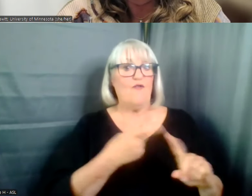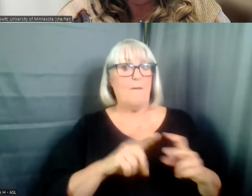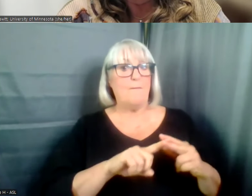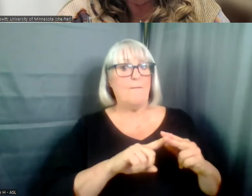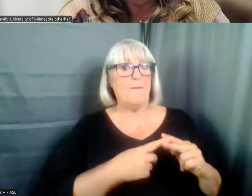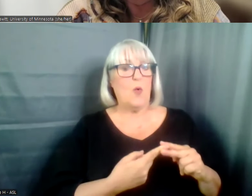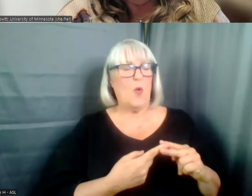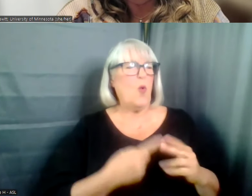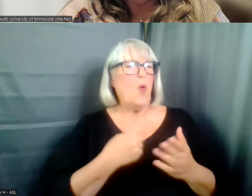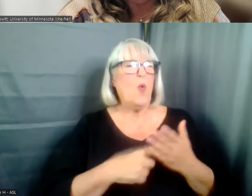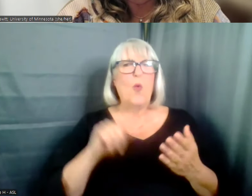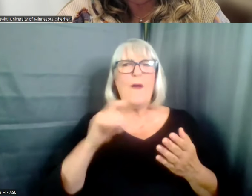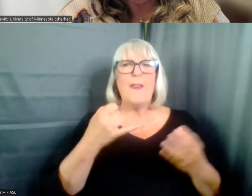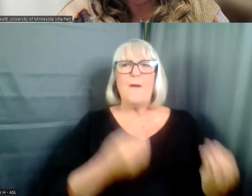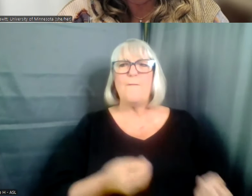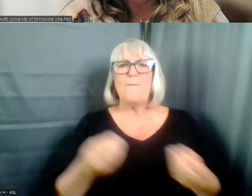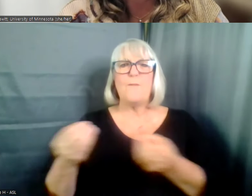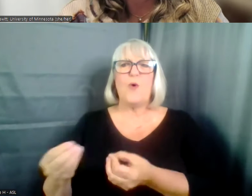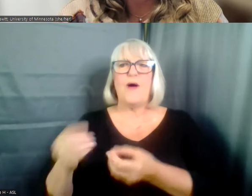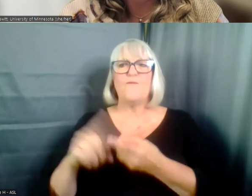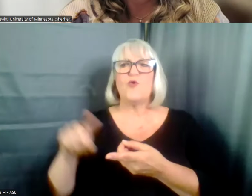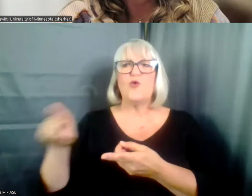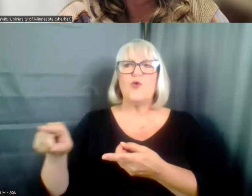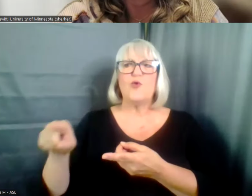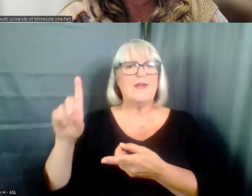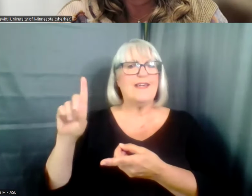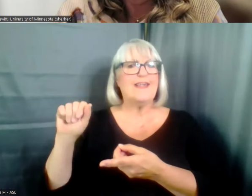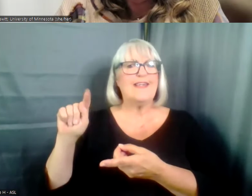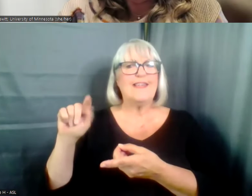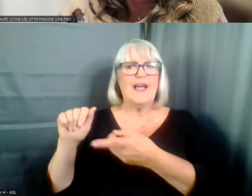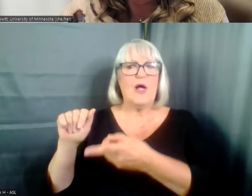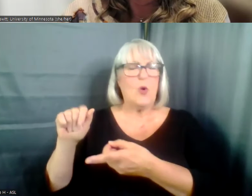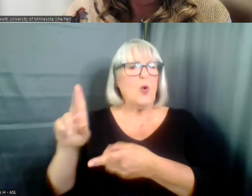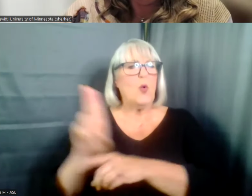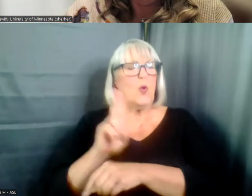they're providing you related to data is being used and they understand how it's being